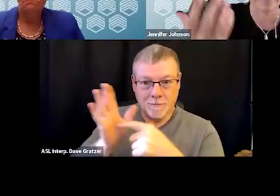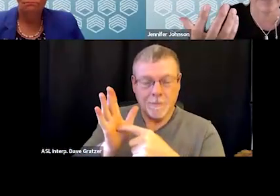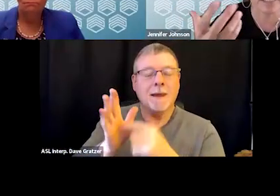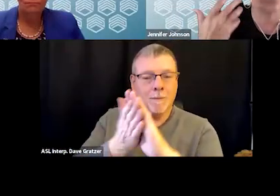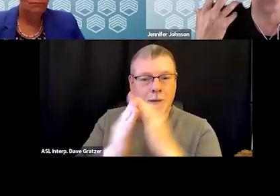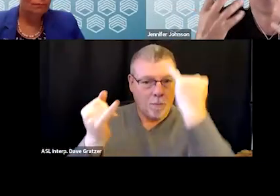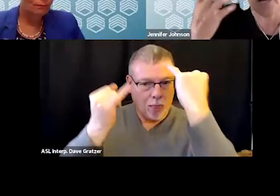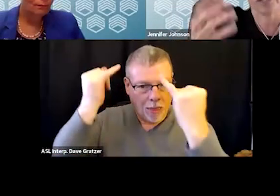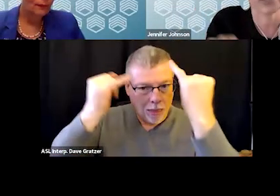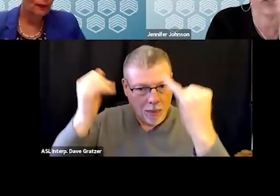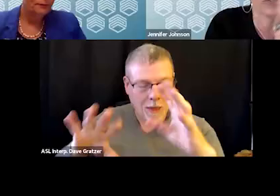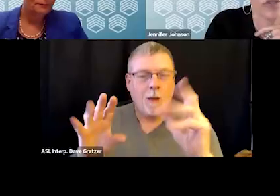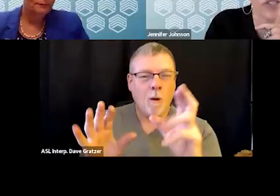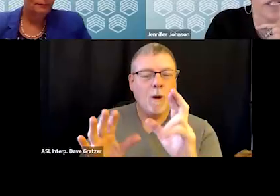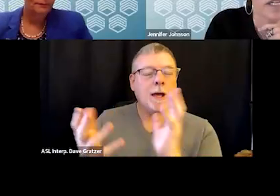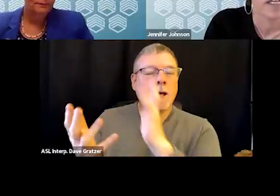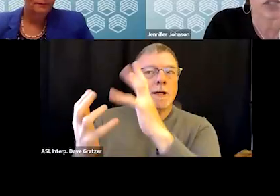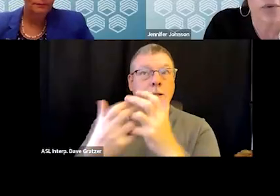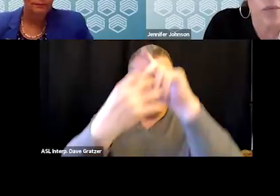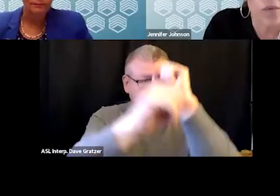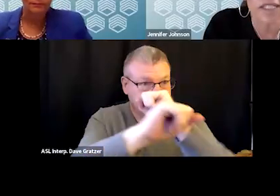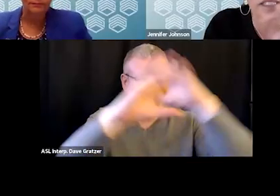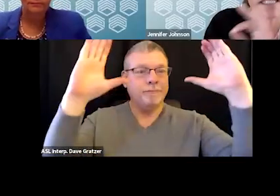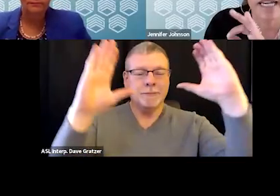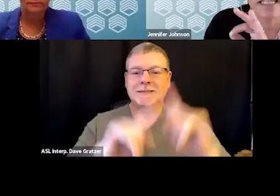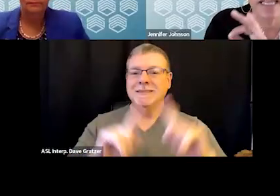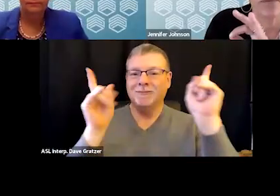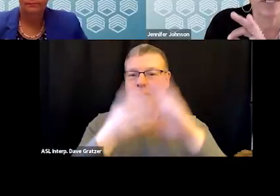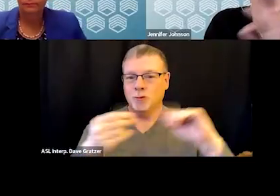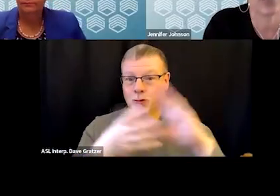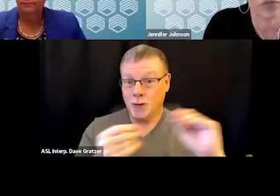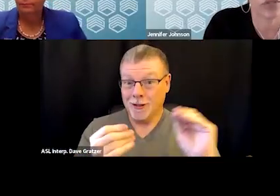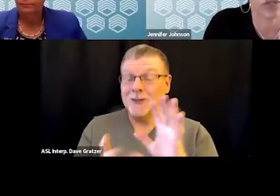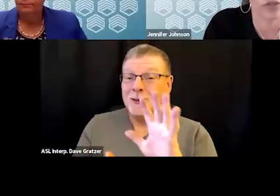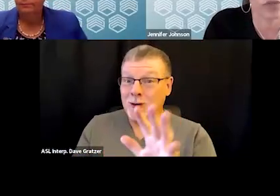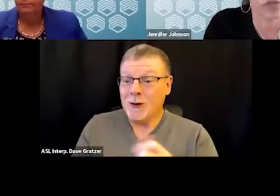or that fits into a larger delusion. So what is inside the language holds clues.